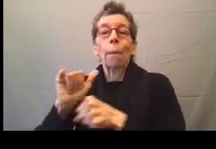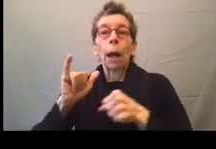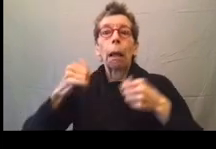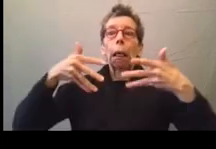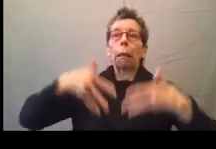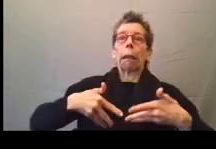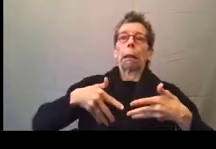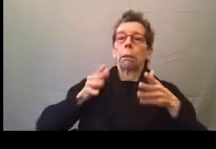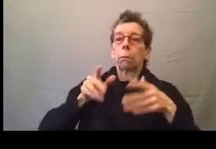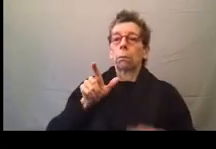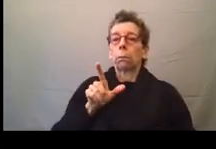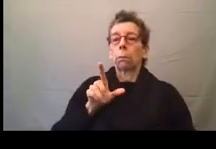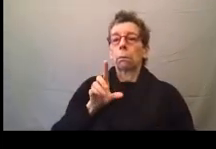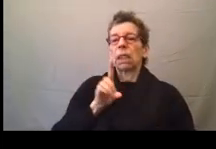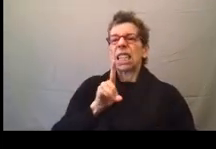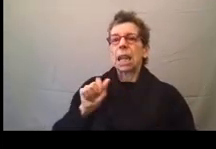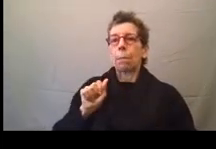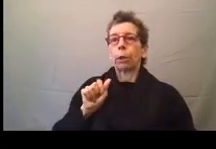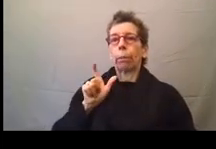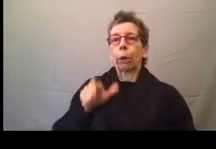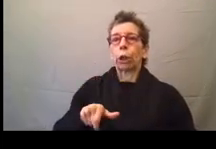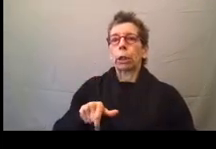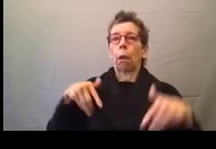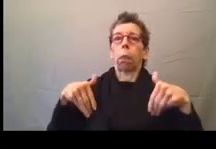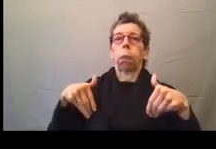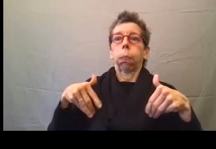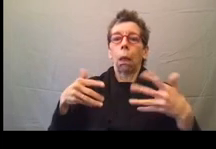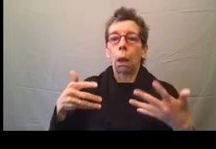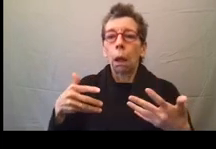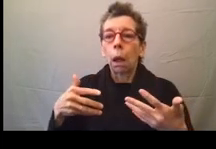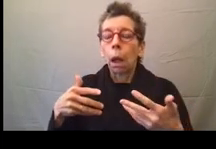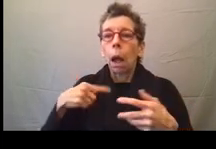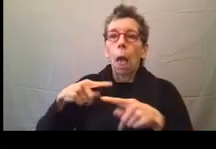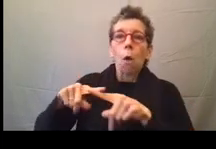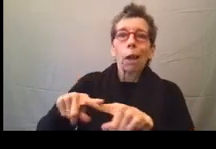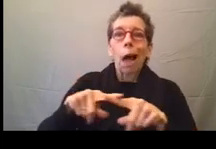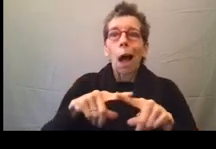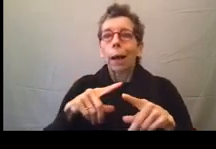of day to day quality of life but it also often means they have to leave a job a job